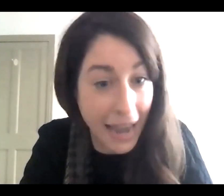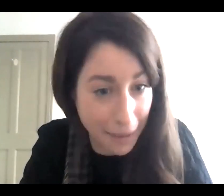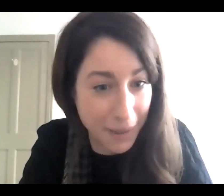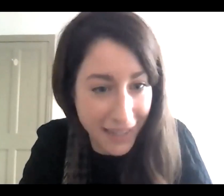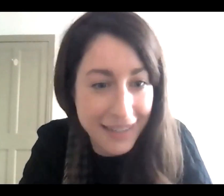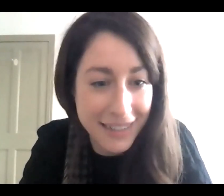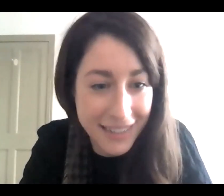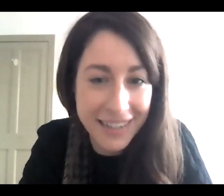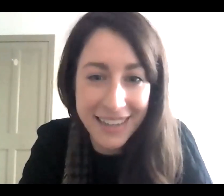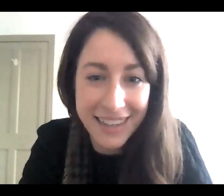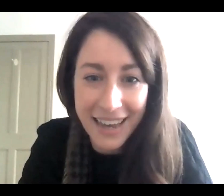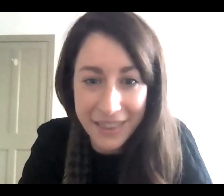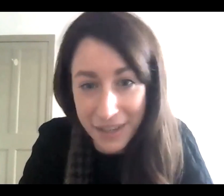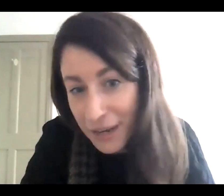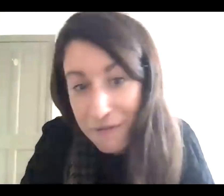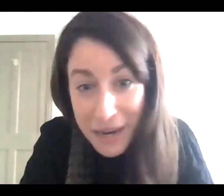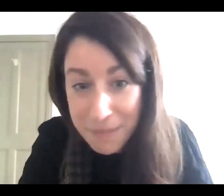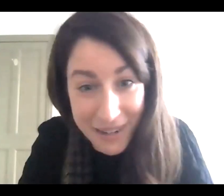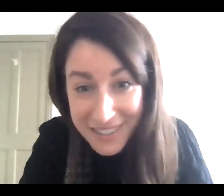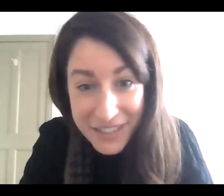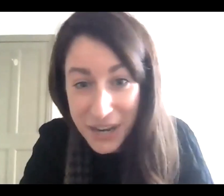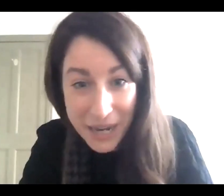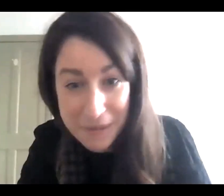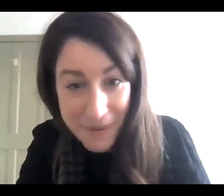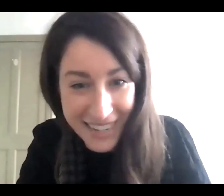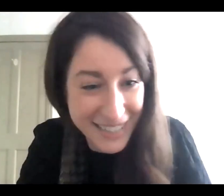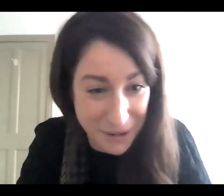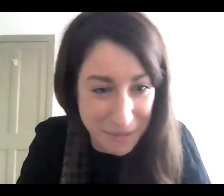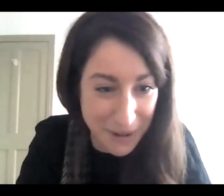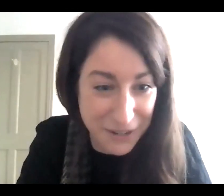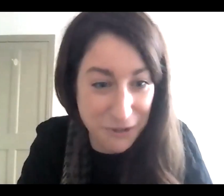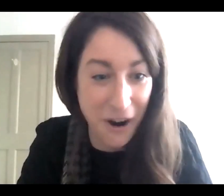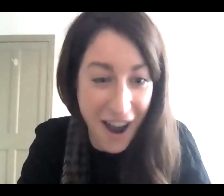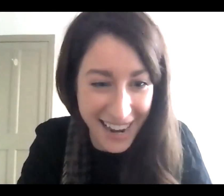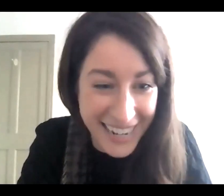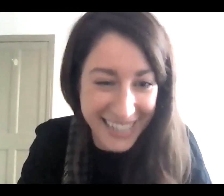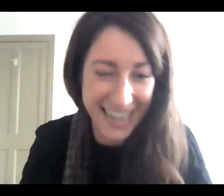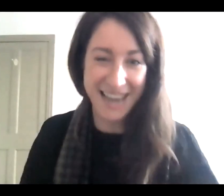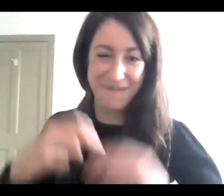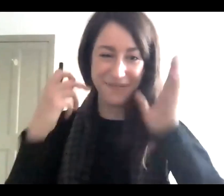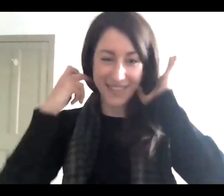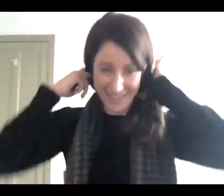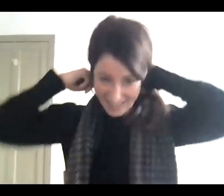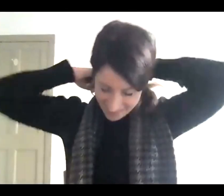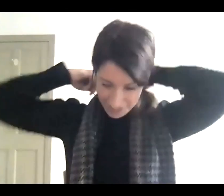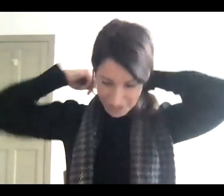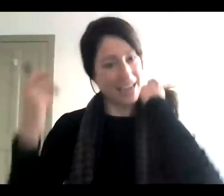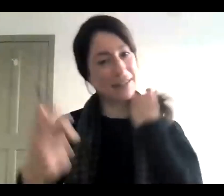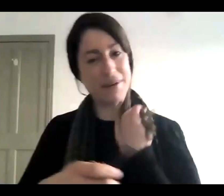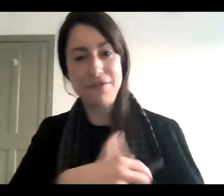the Abbey, and they availability checked me, so it's pretty dry. They checked me for